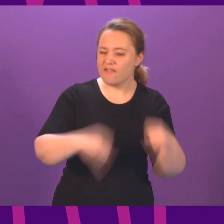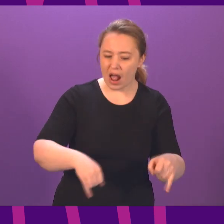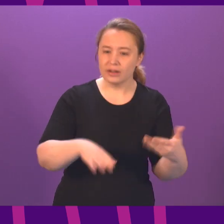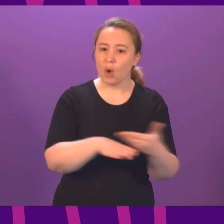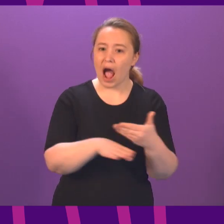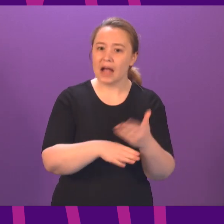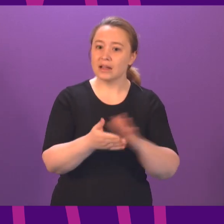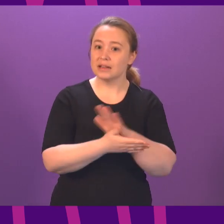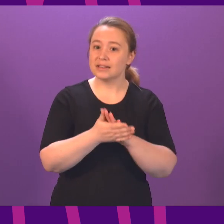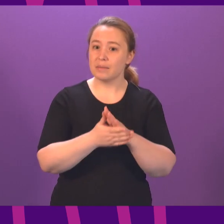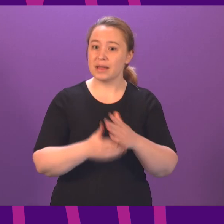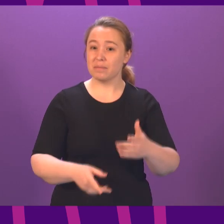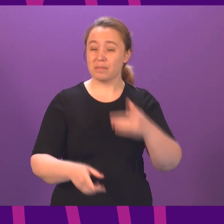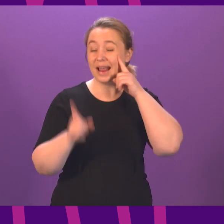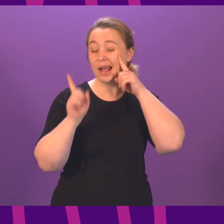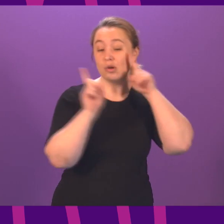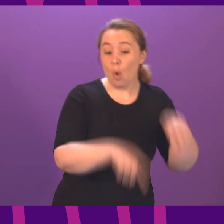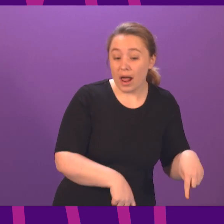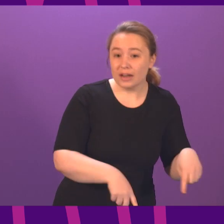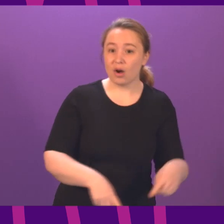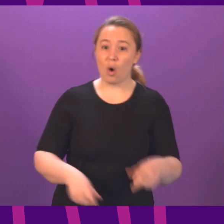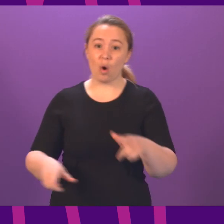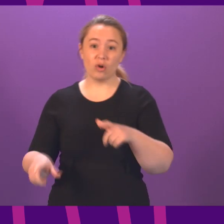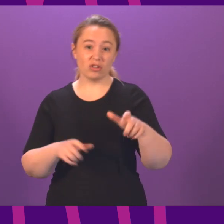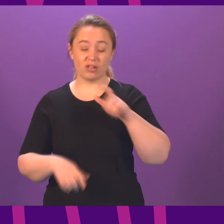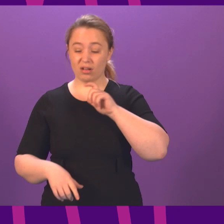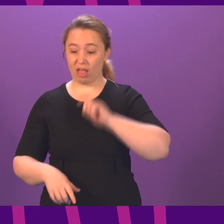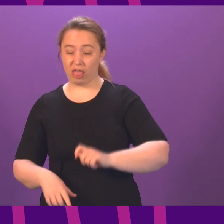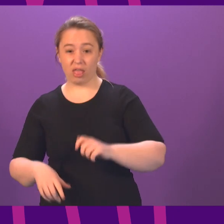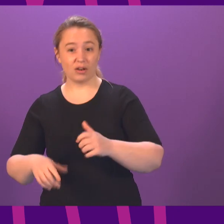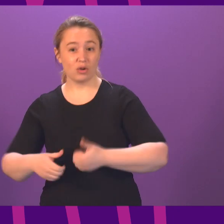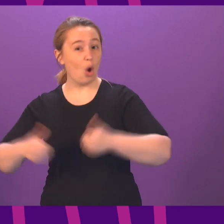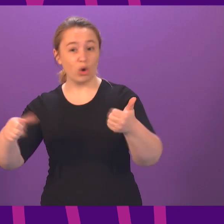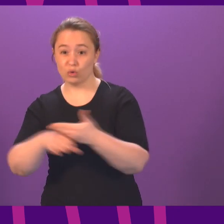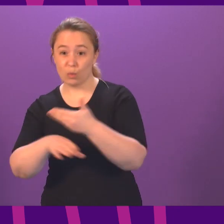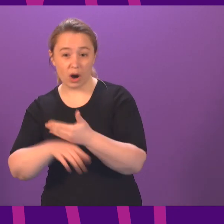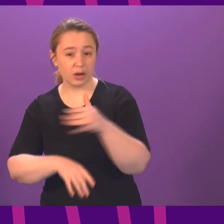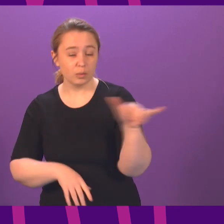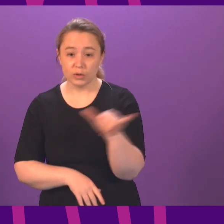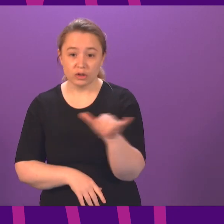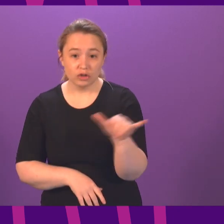or incompetence? The First Minister (Nicola Sturgeon): I am not even going to respond to that, because